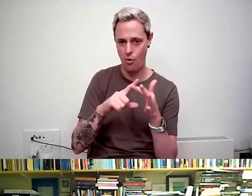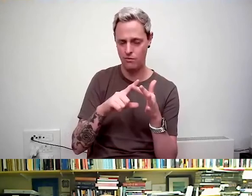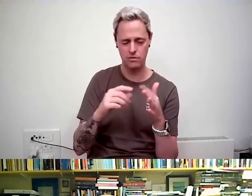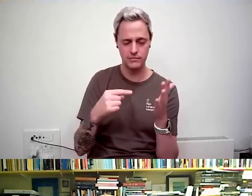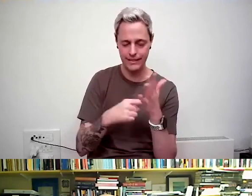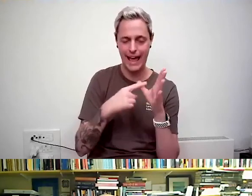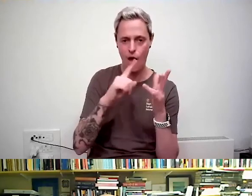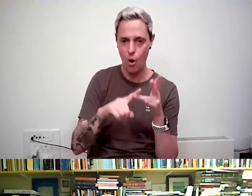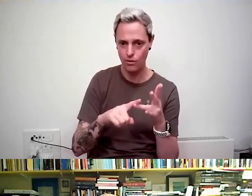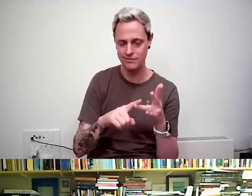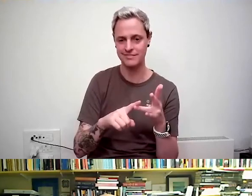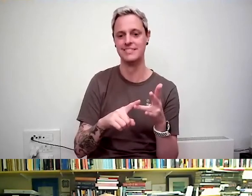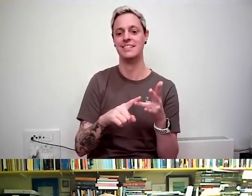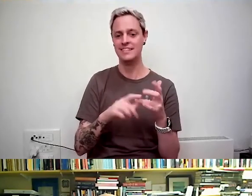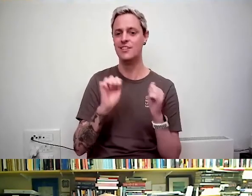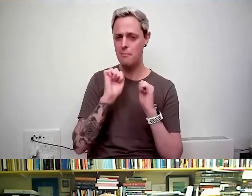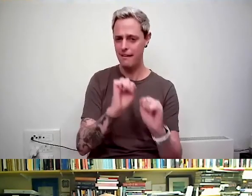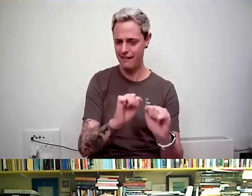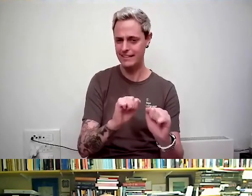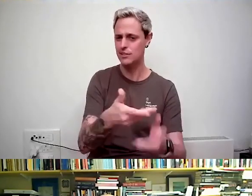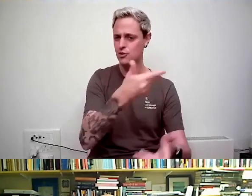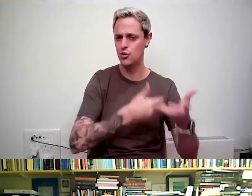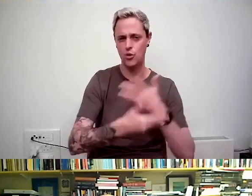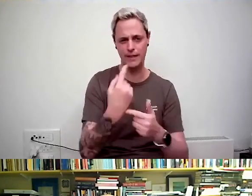in a different version, a couple of years ago and that really